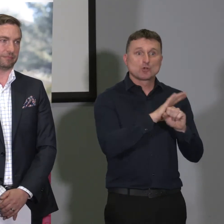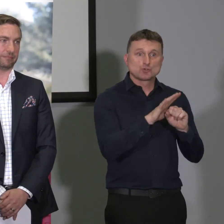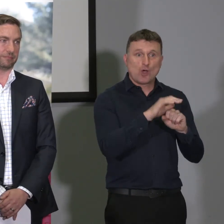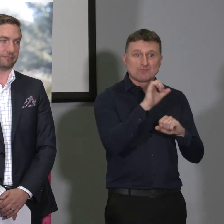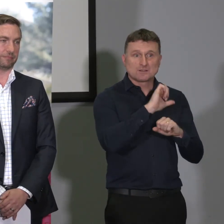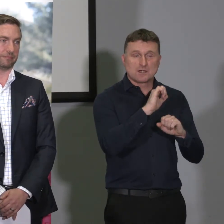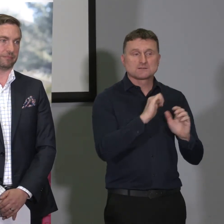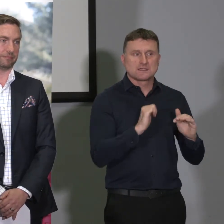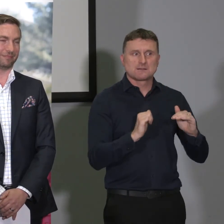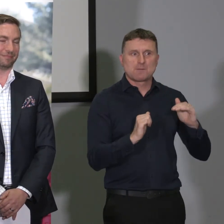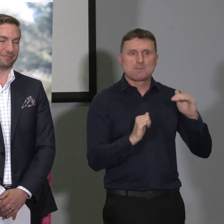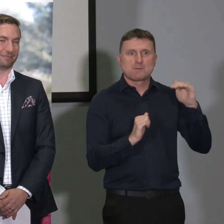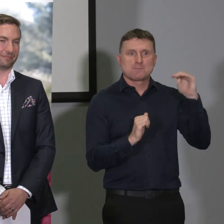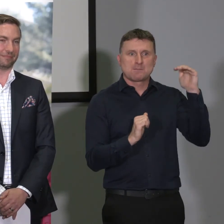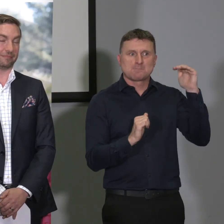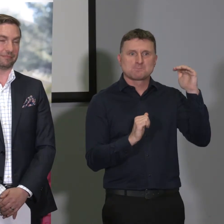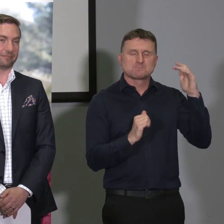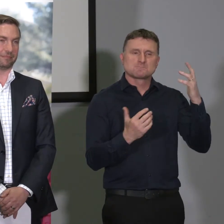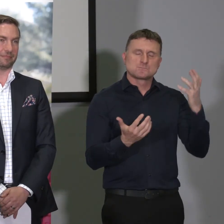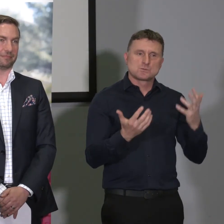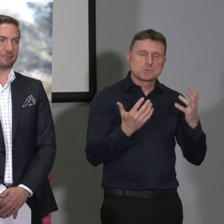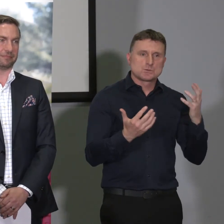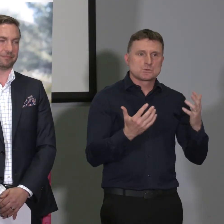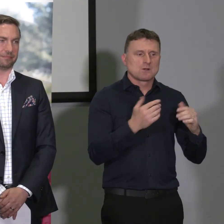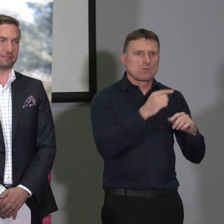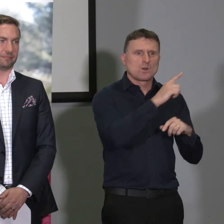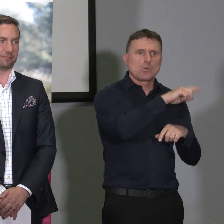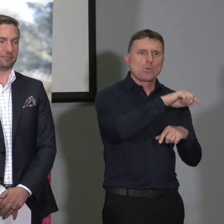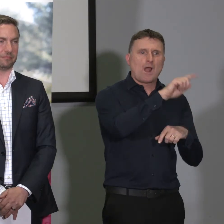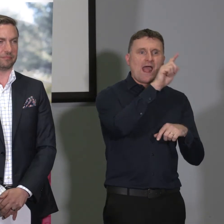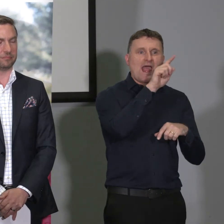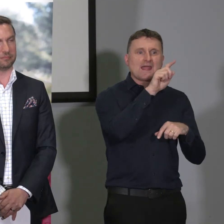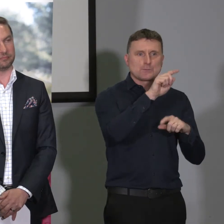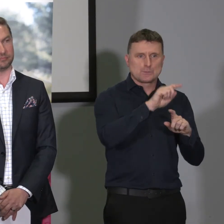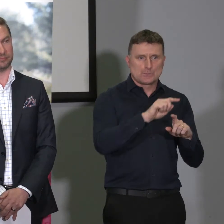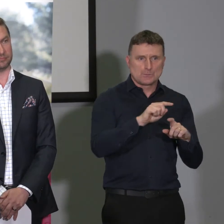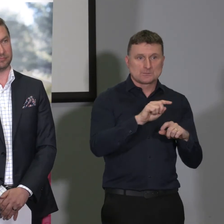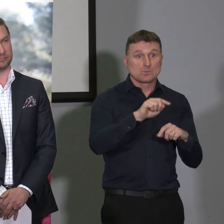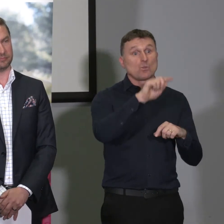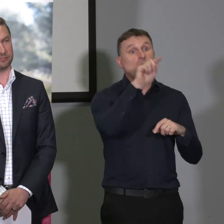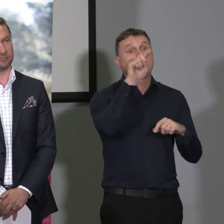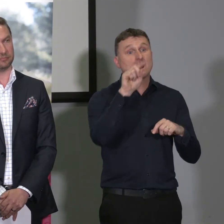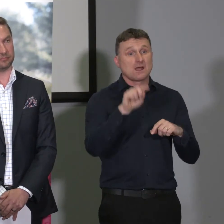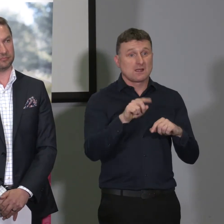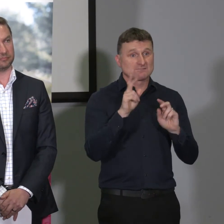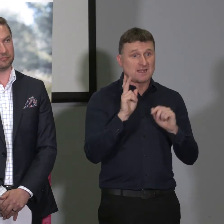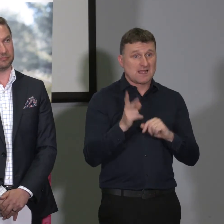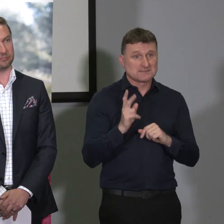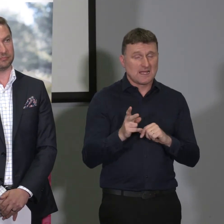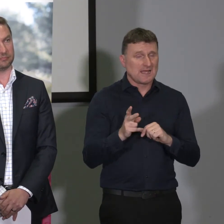very little respite between the two waves. Are you going